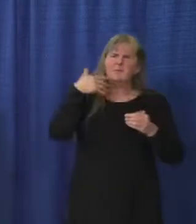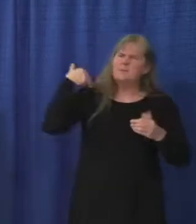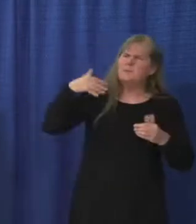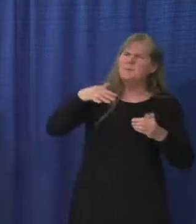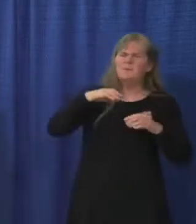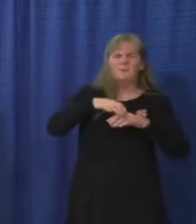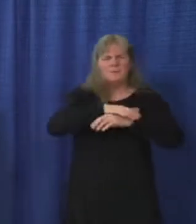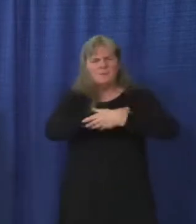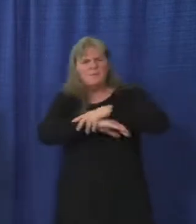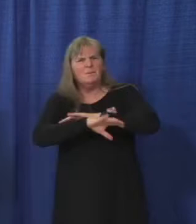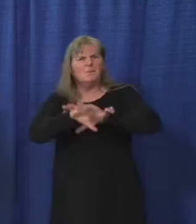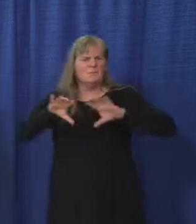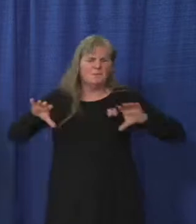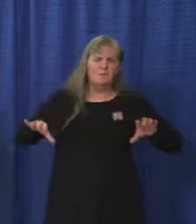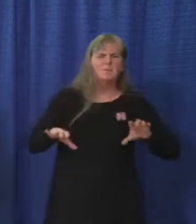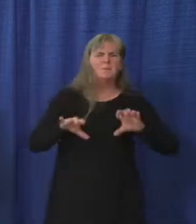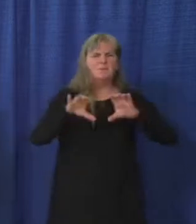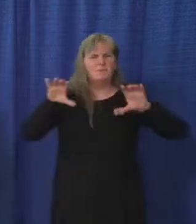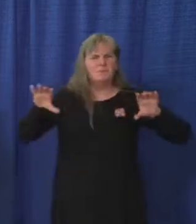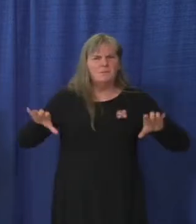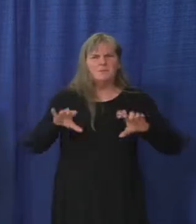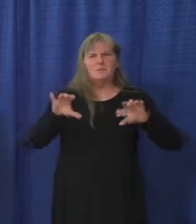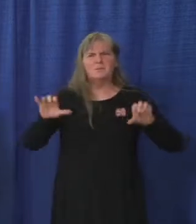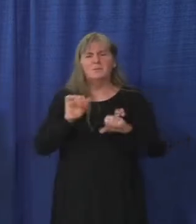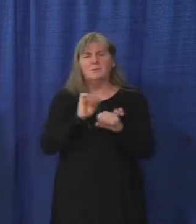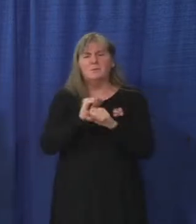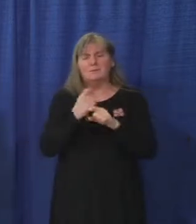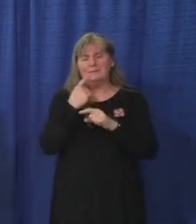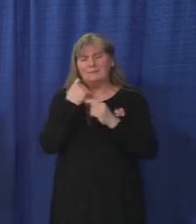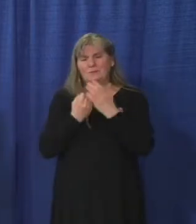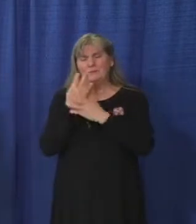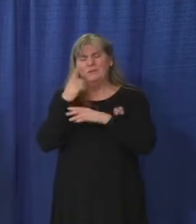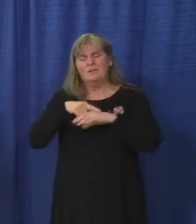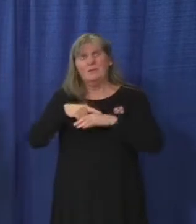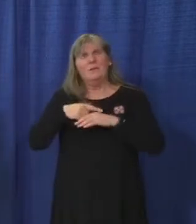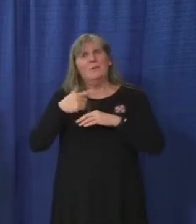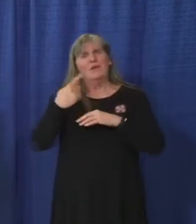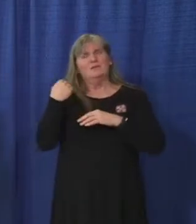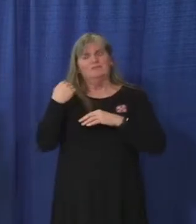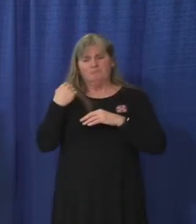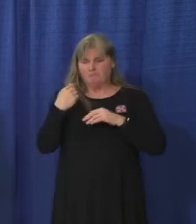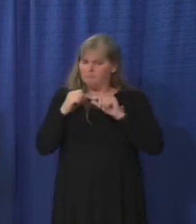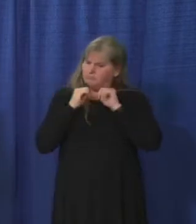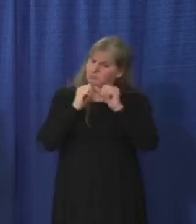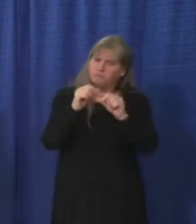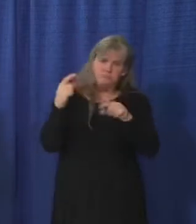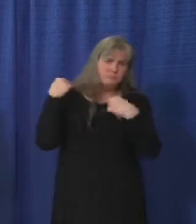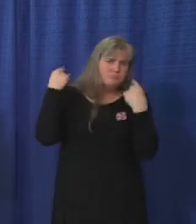challenge on the spring and that is continued on and certainly with this particular plan they